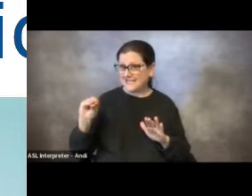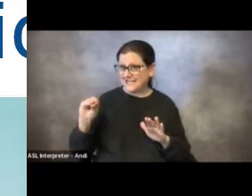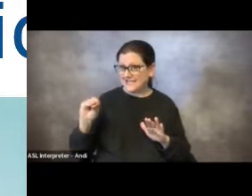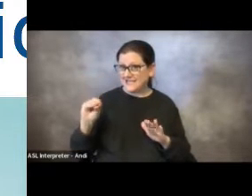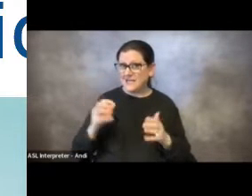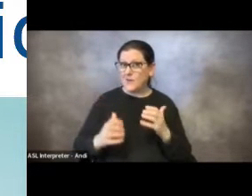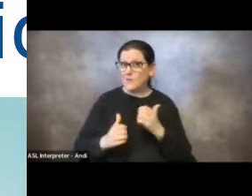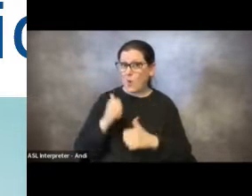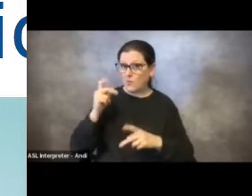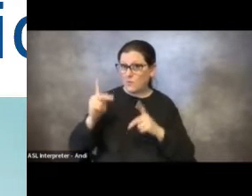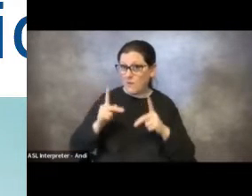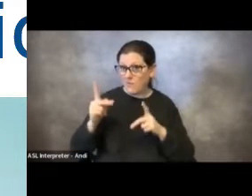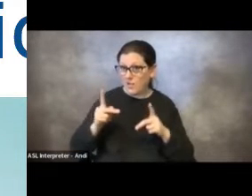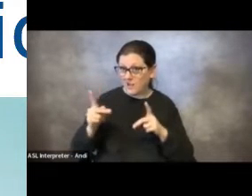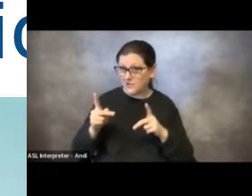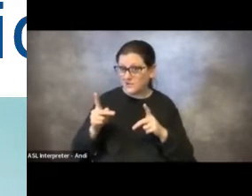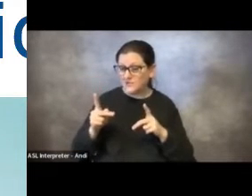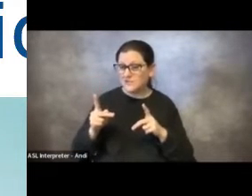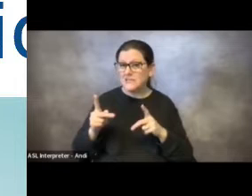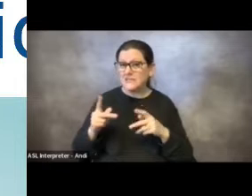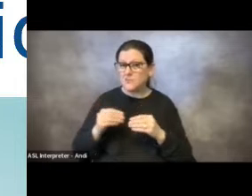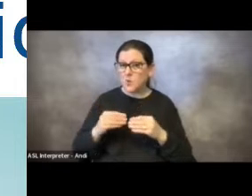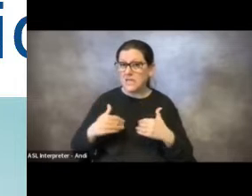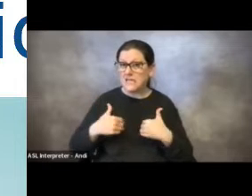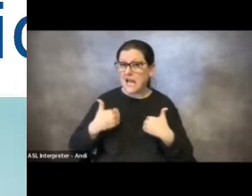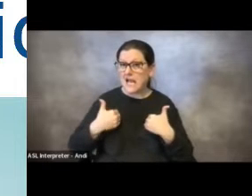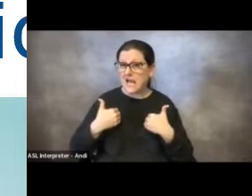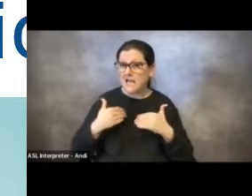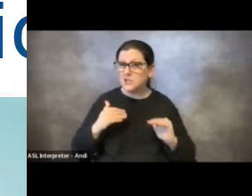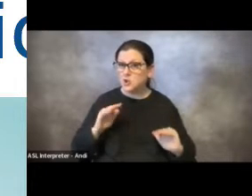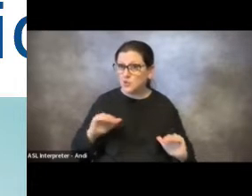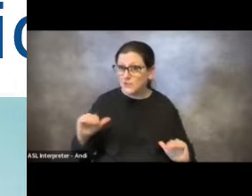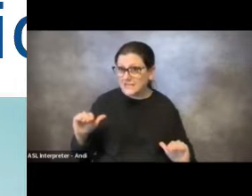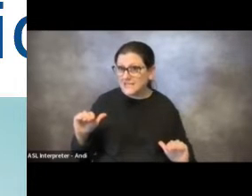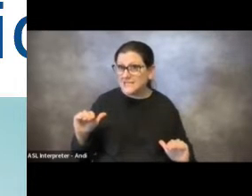the population was younger, young children. And then as well